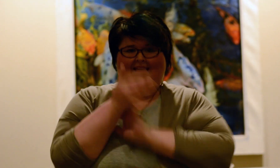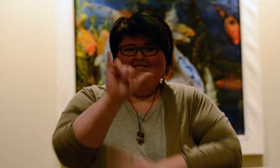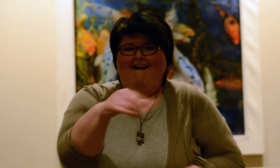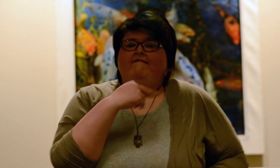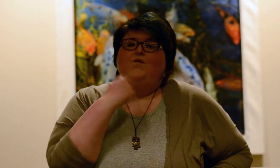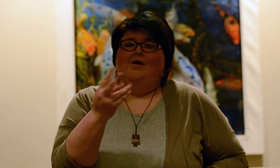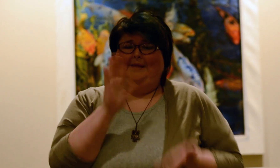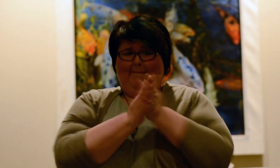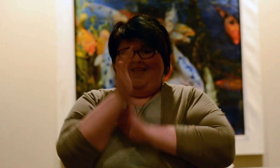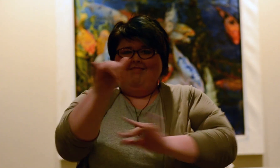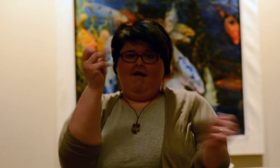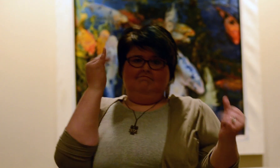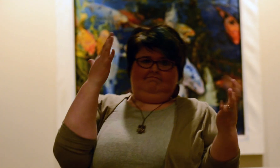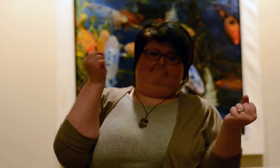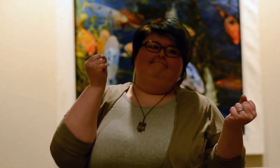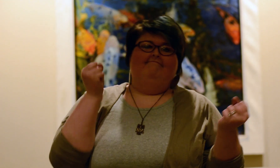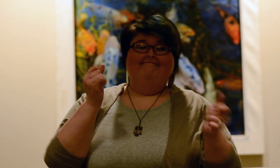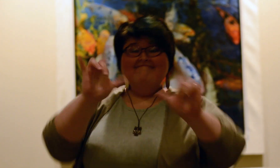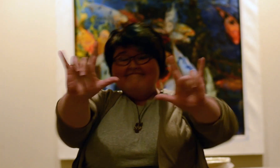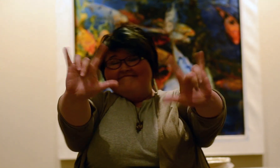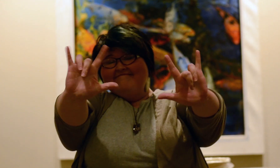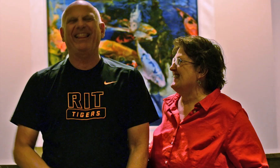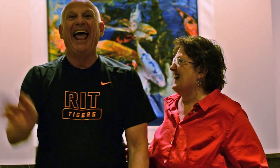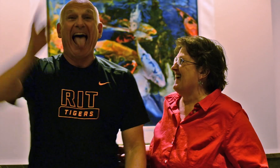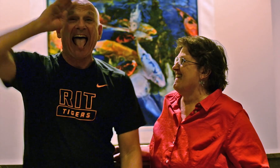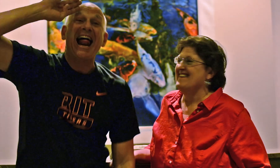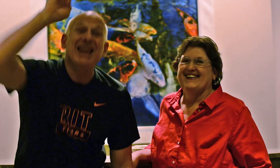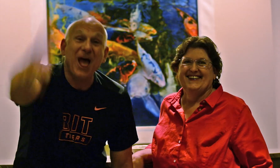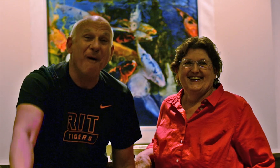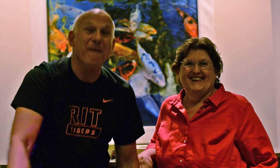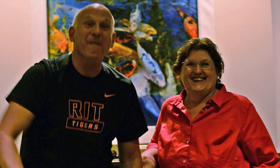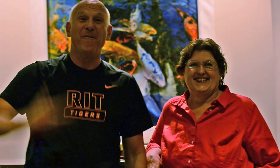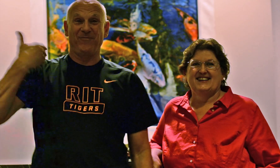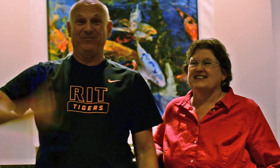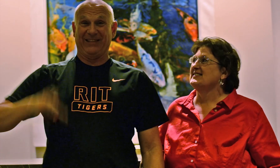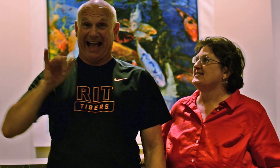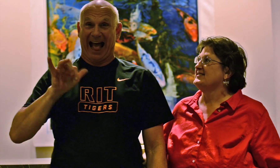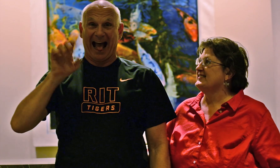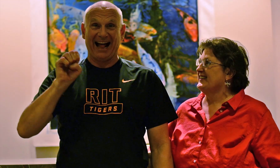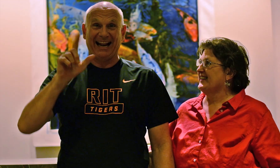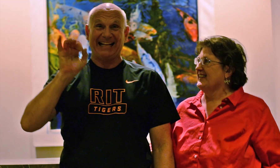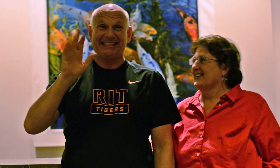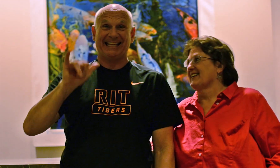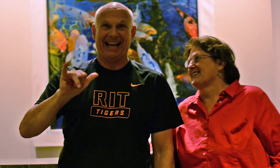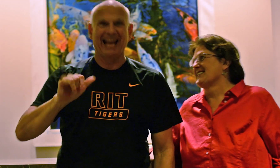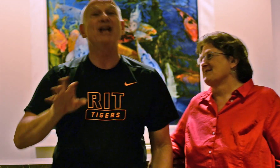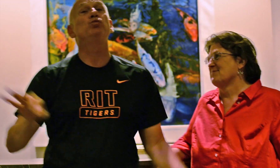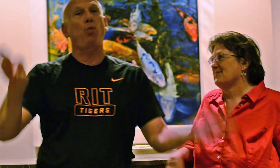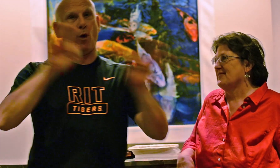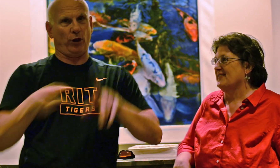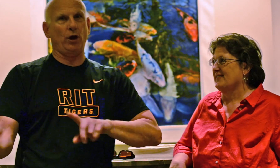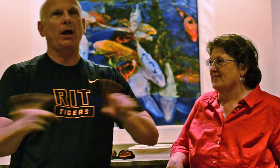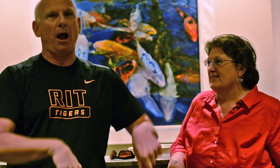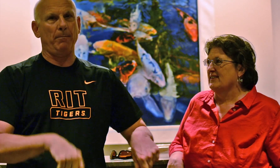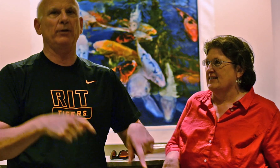We need to be that voice, we need to be that sign to make a difference! I love y'all! [Two people, one white male presenting with a black t-shirt with RIT logo, other a white female presenting in a red button up] Kyle: Hello! I'm Kyle Lacy, it was so worth it to be here tonight.